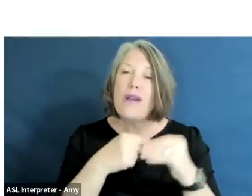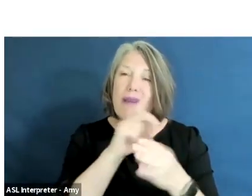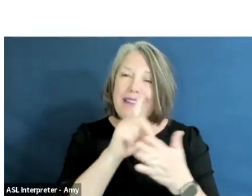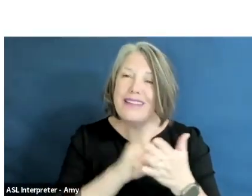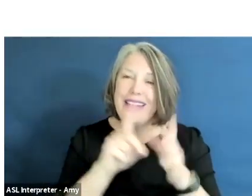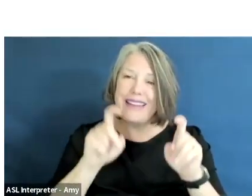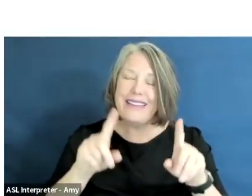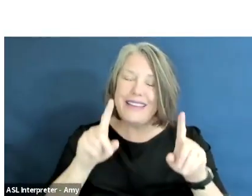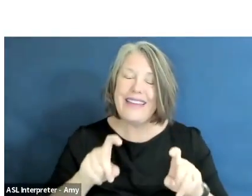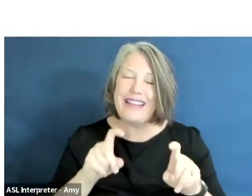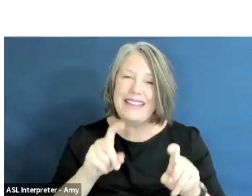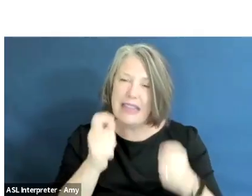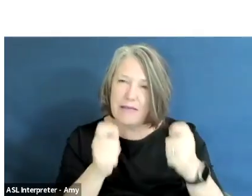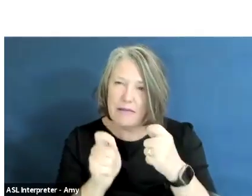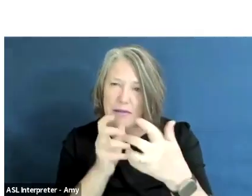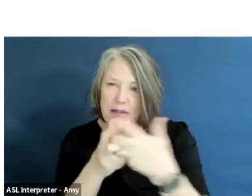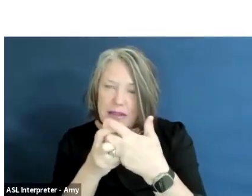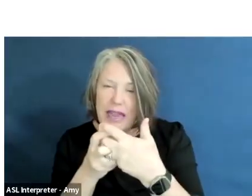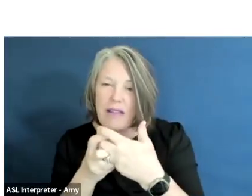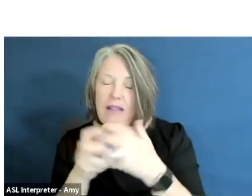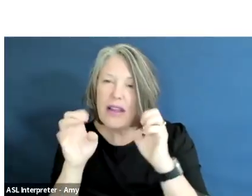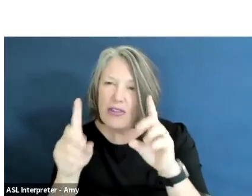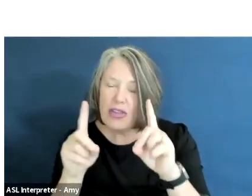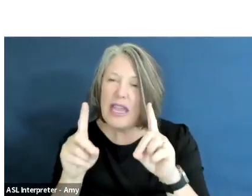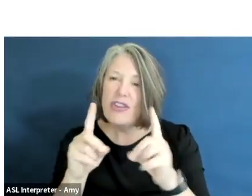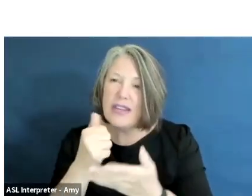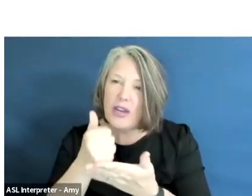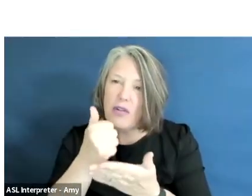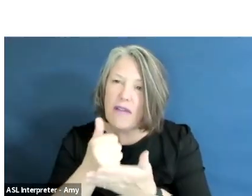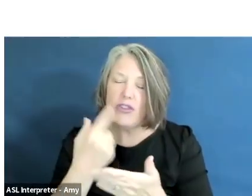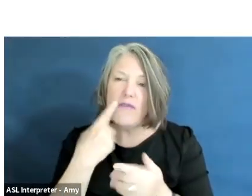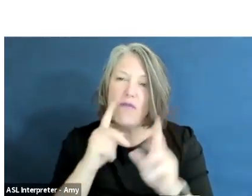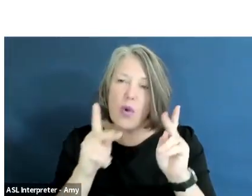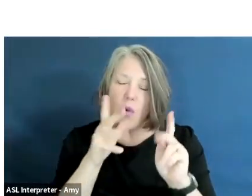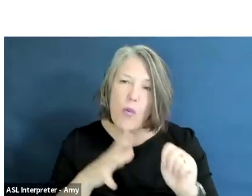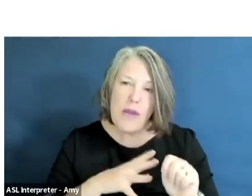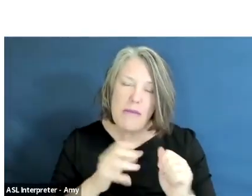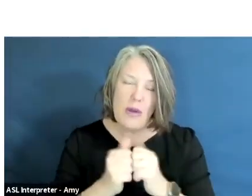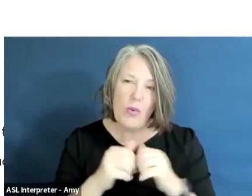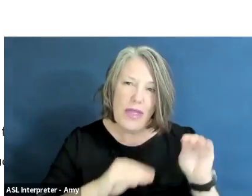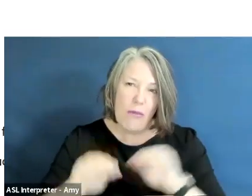a tailored preconception education intervention for women with mobility disabilities.